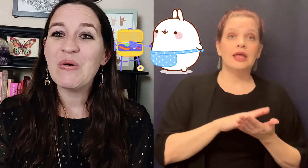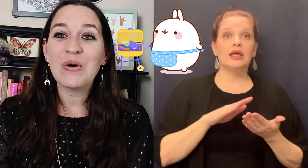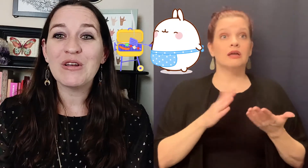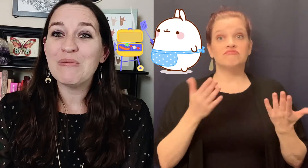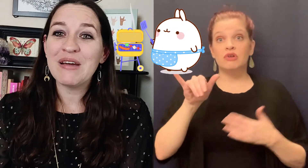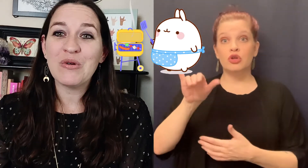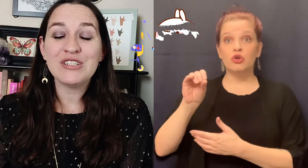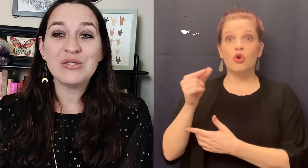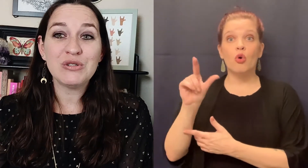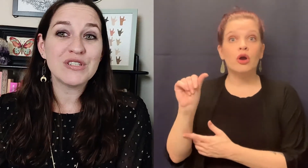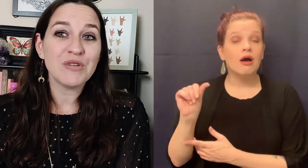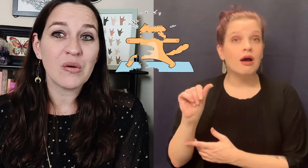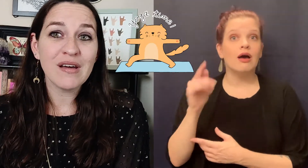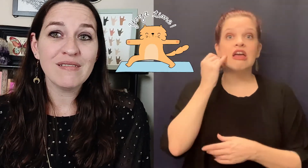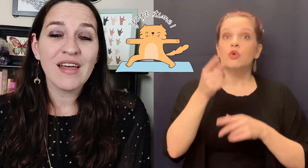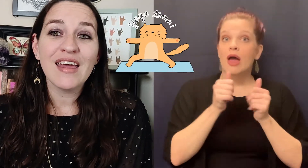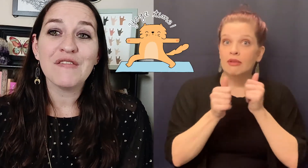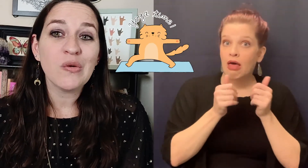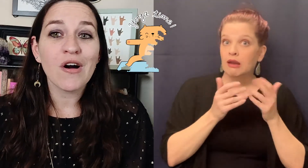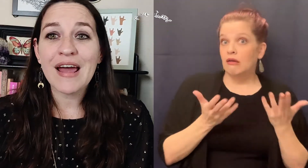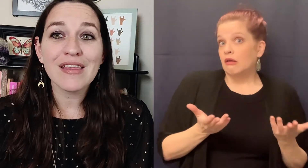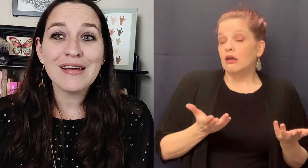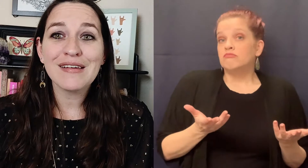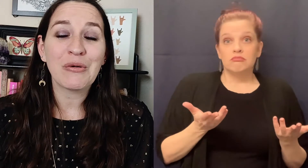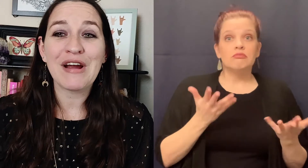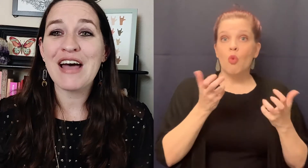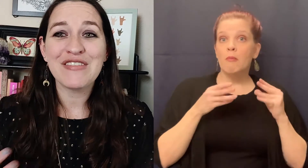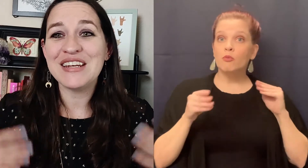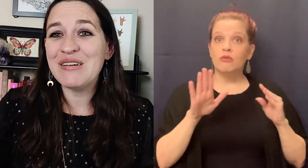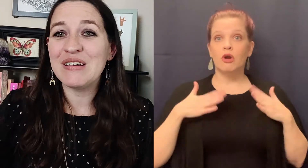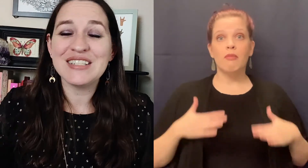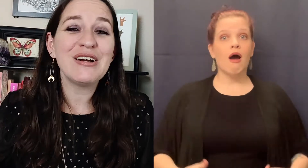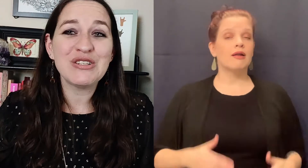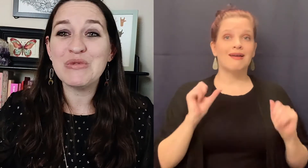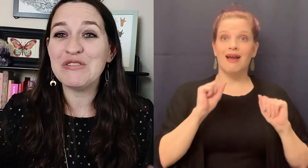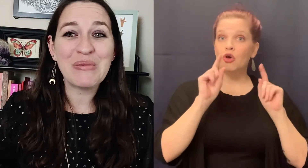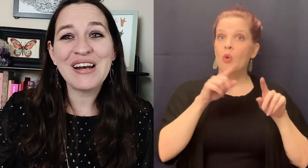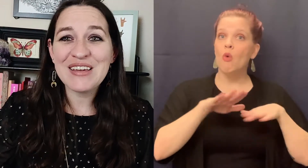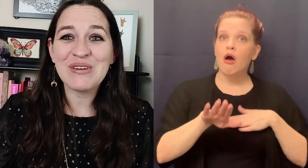Or you might want to do some yoga. If you are athletic or have the desire to move your body, you